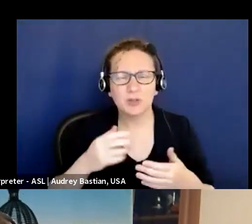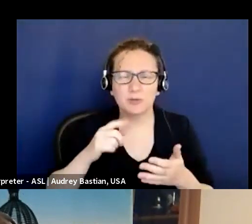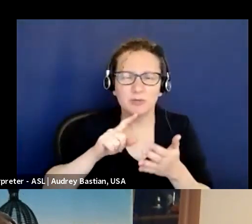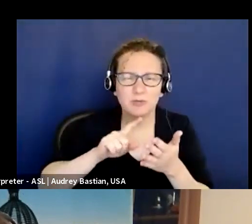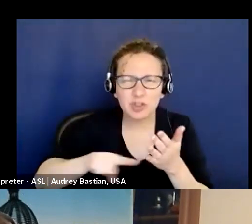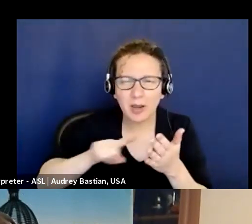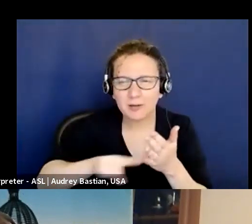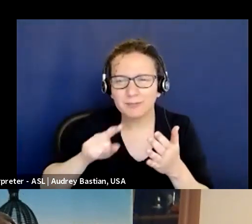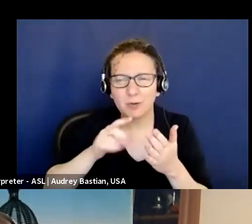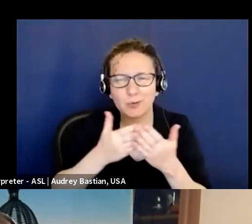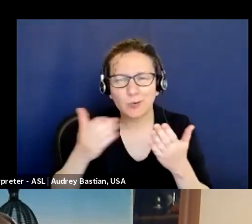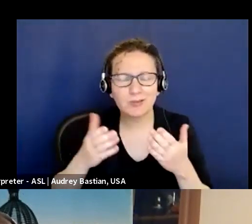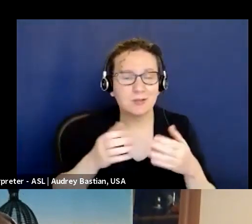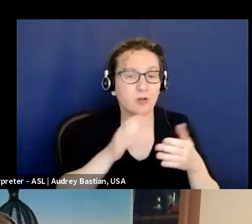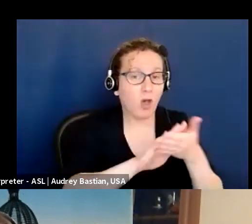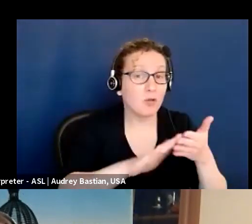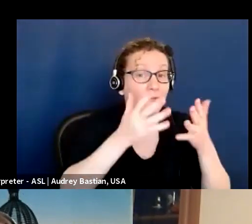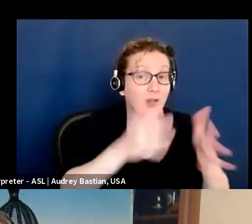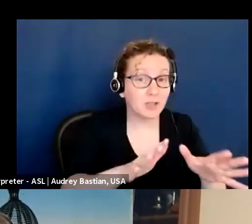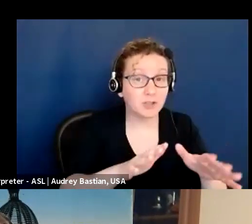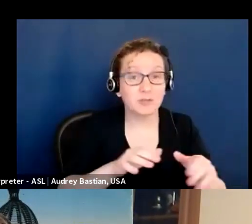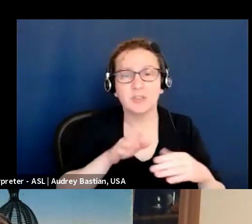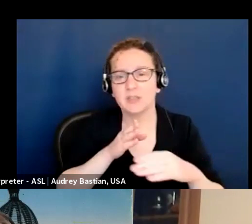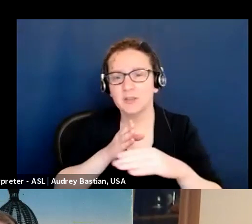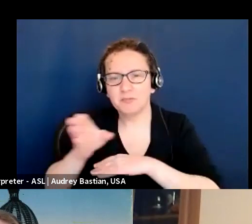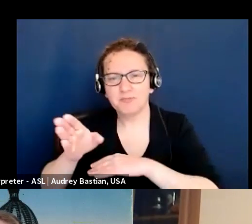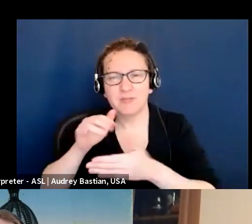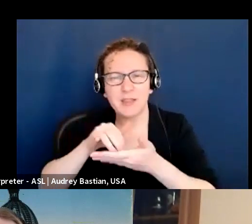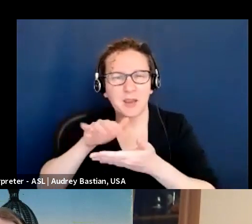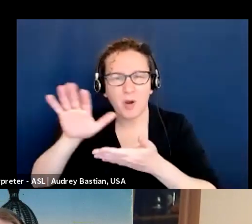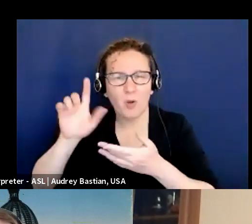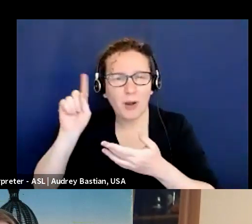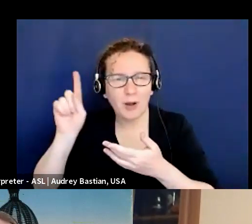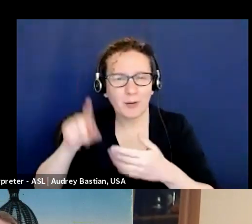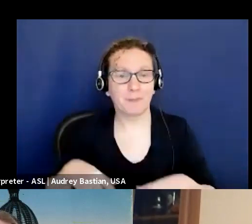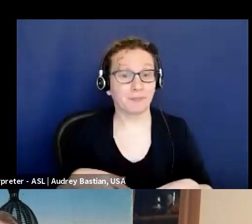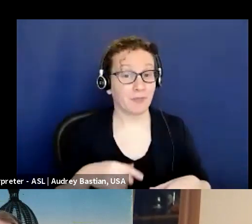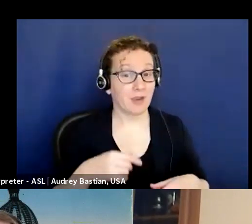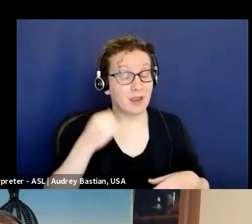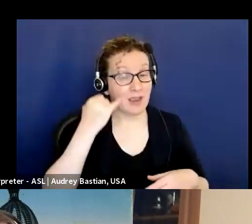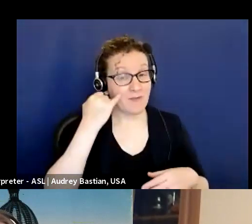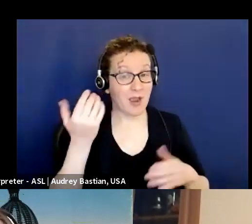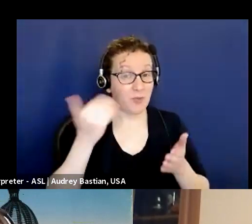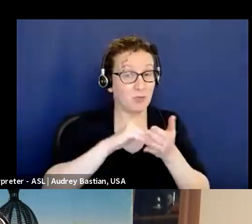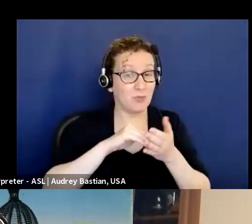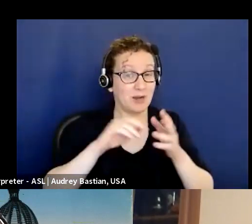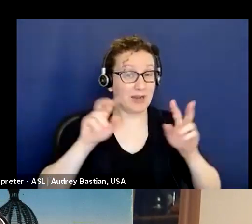If I had to rename this webinar, I'd say it's never too late